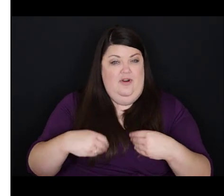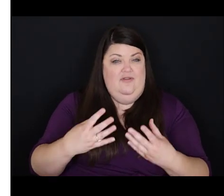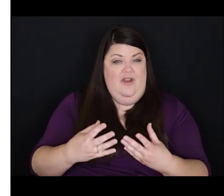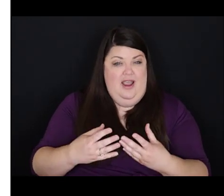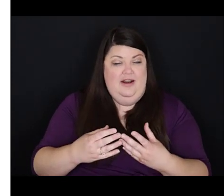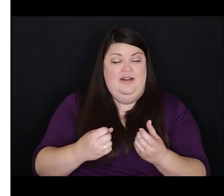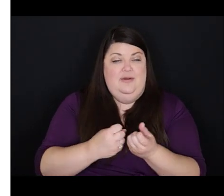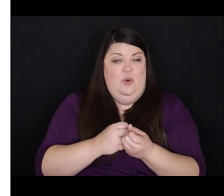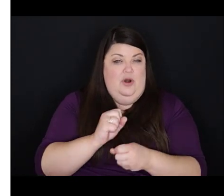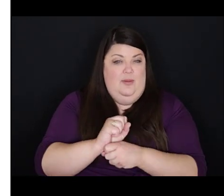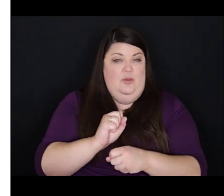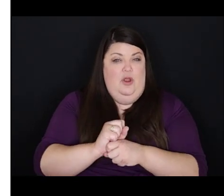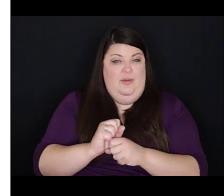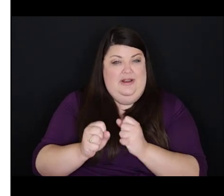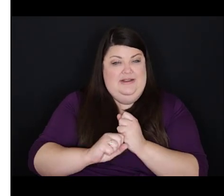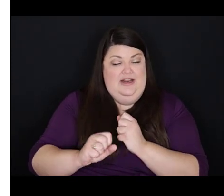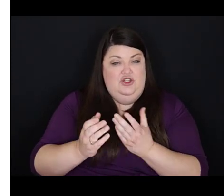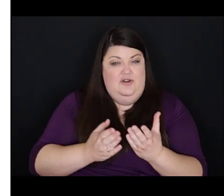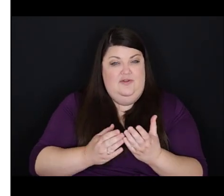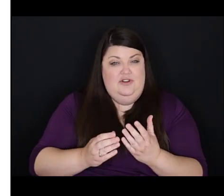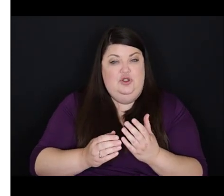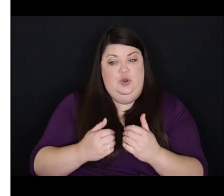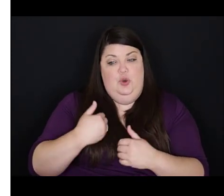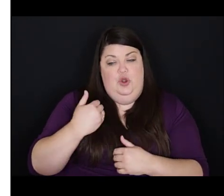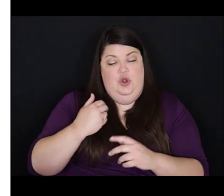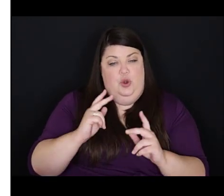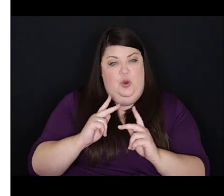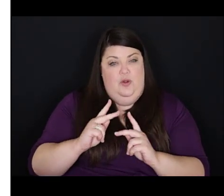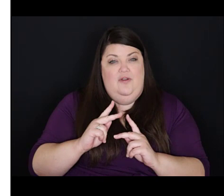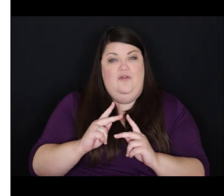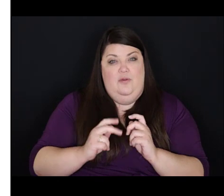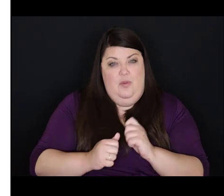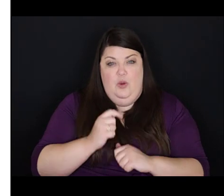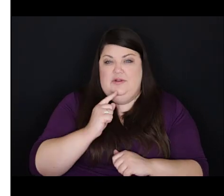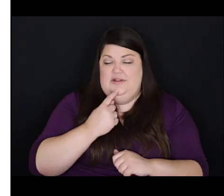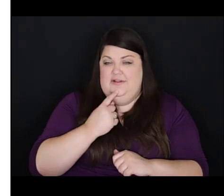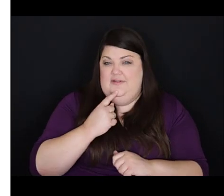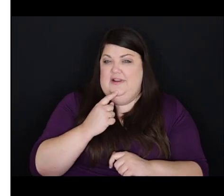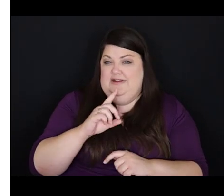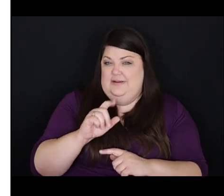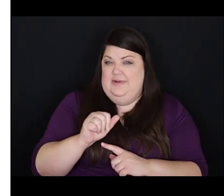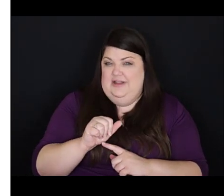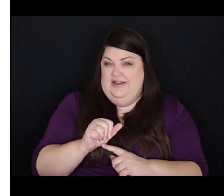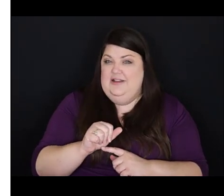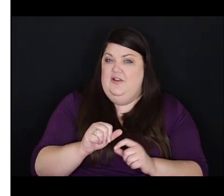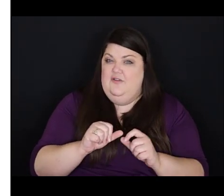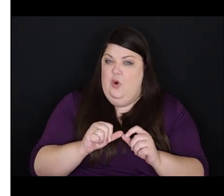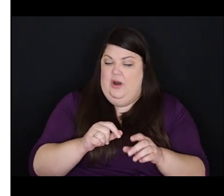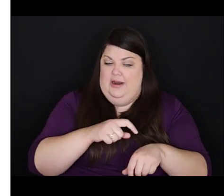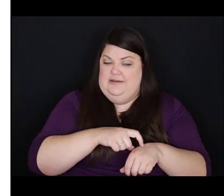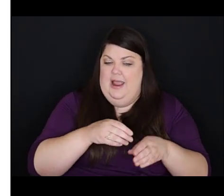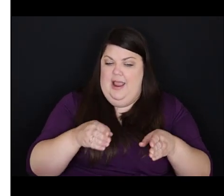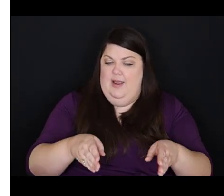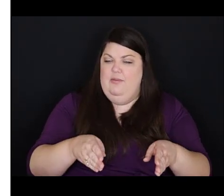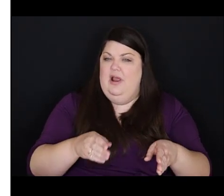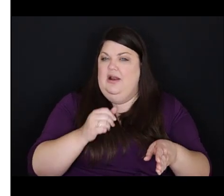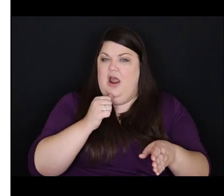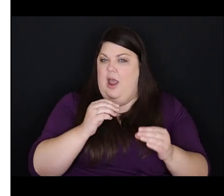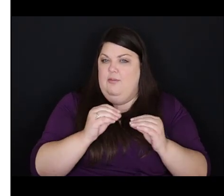significant disabilities for a period not to exceed four years, or until a youth reaches the